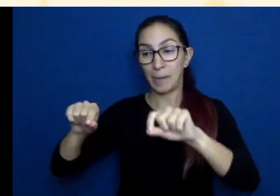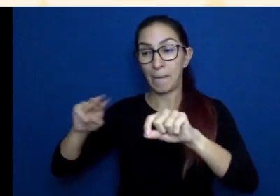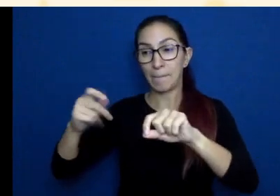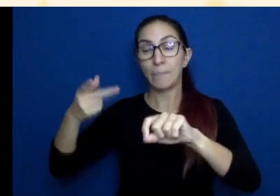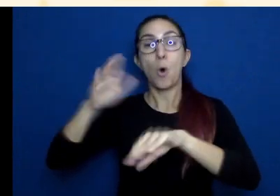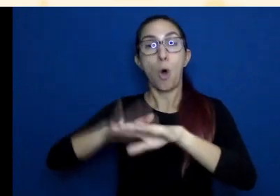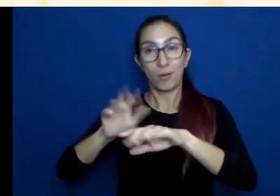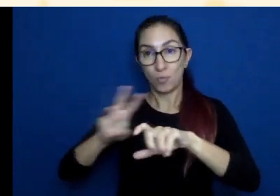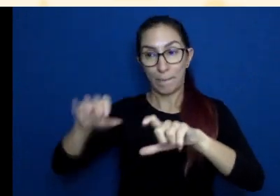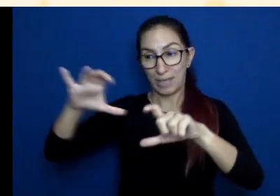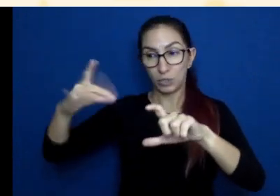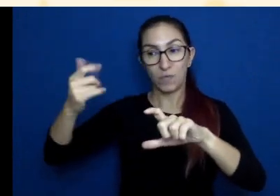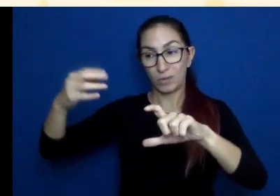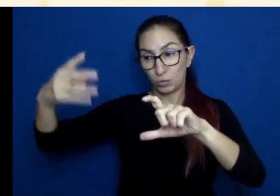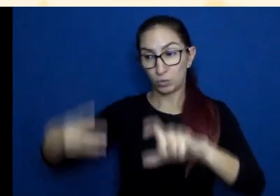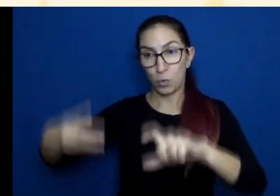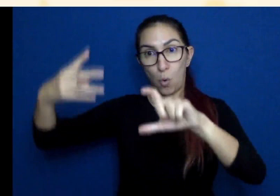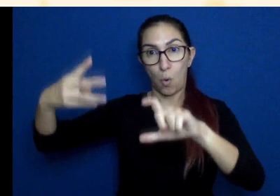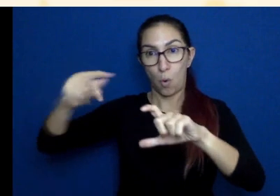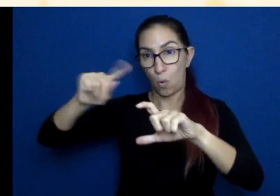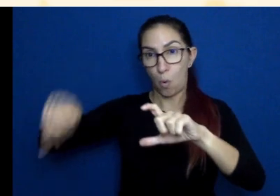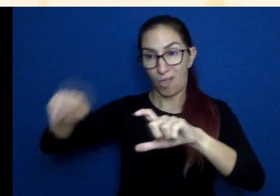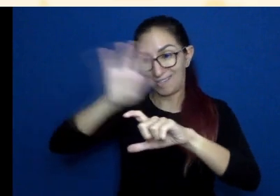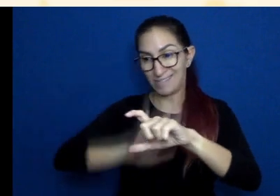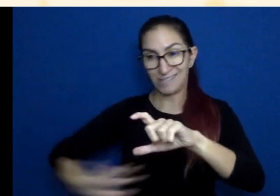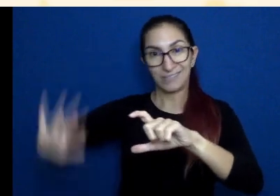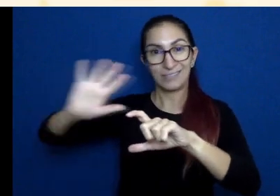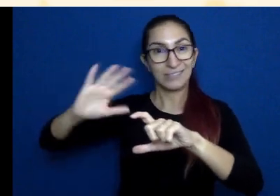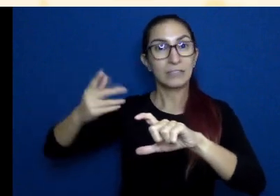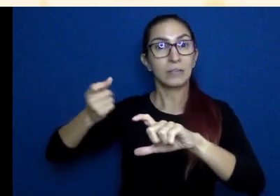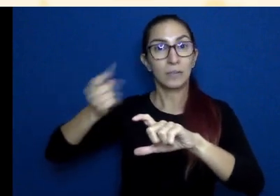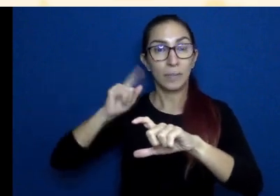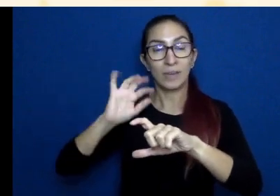Because this is just a map on a page.